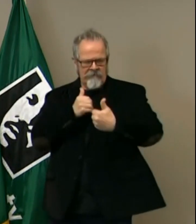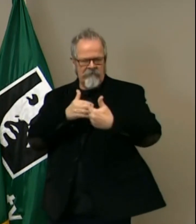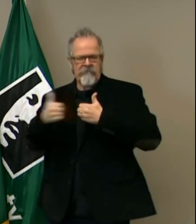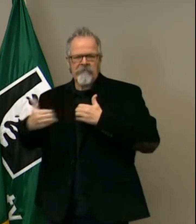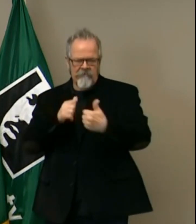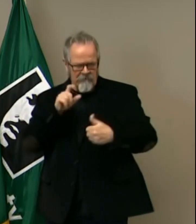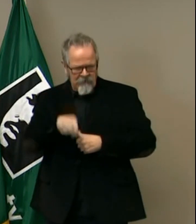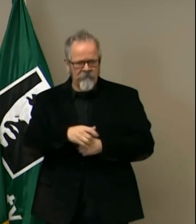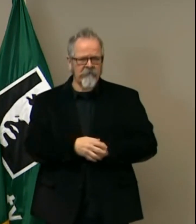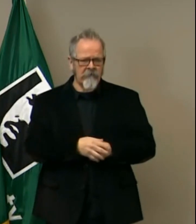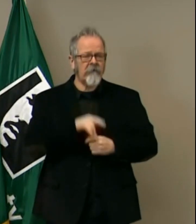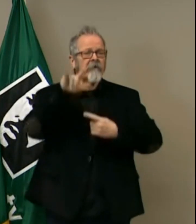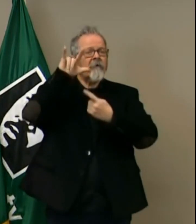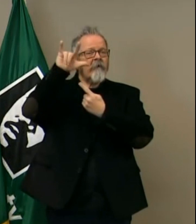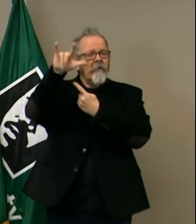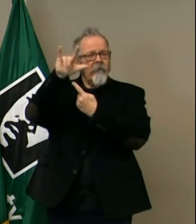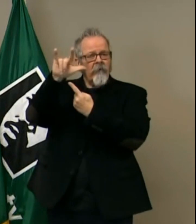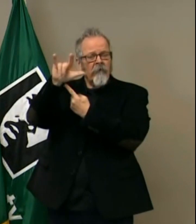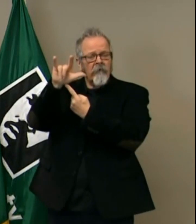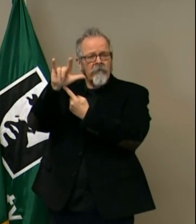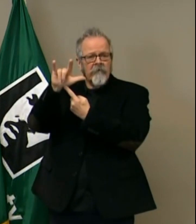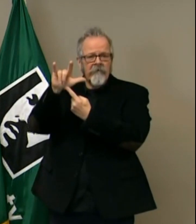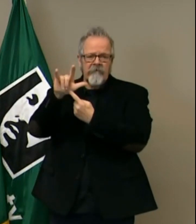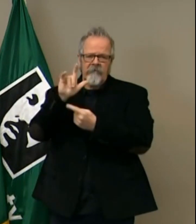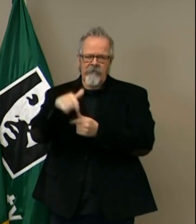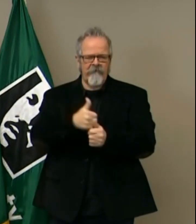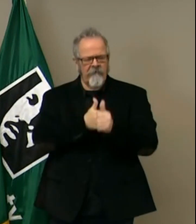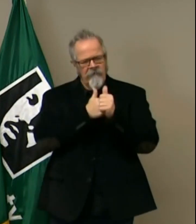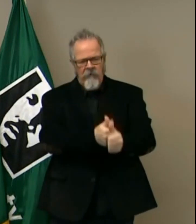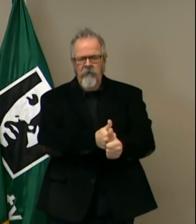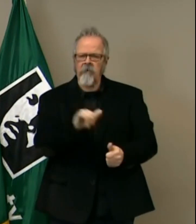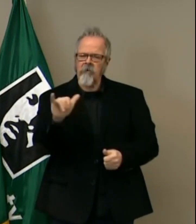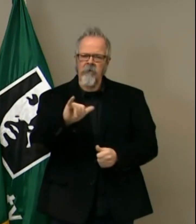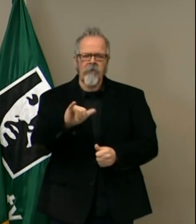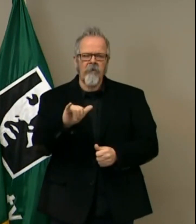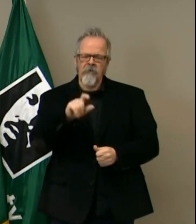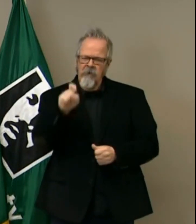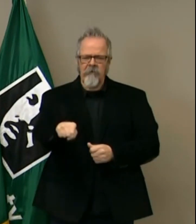similar gatherings under 40 participants are prohibited unless previously